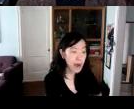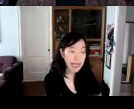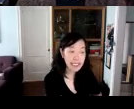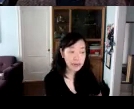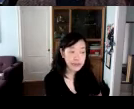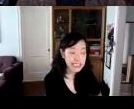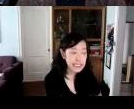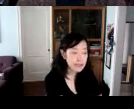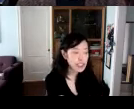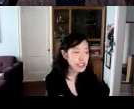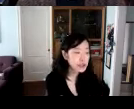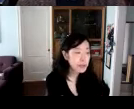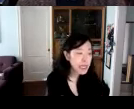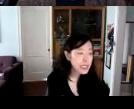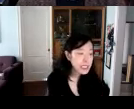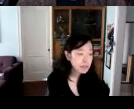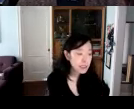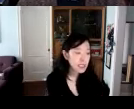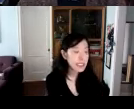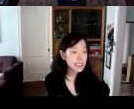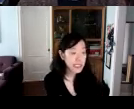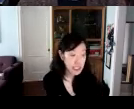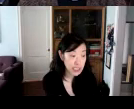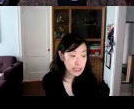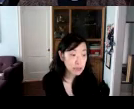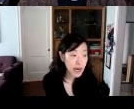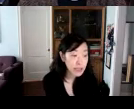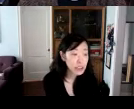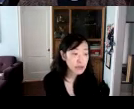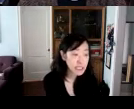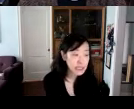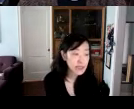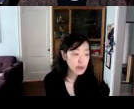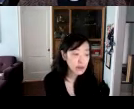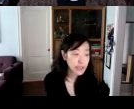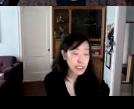As I previously mentioned you may need to complete a contingency prior to receiving your grant